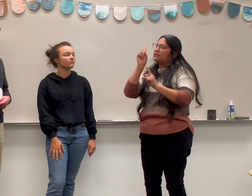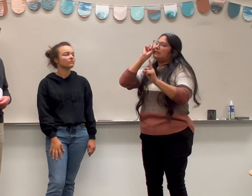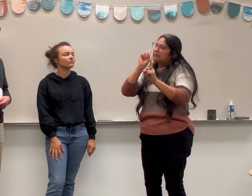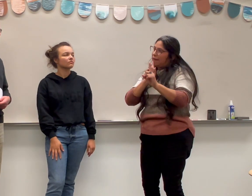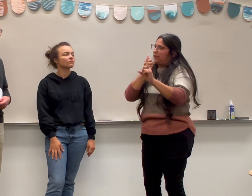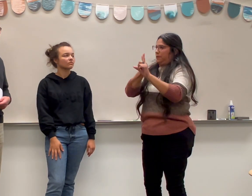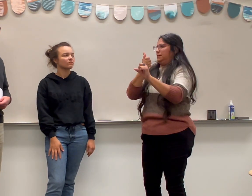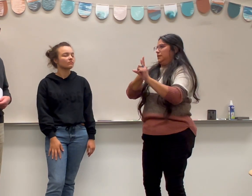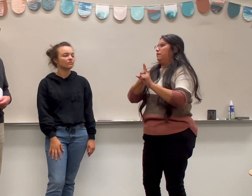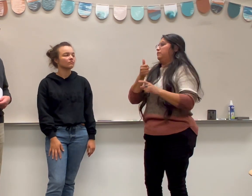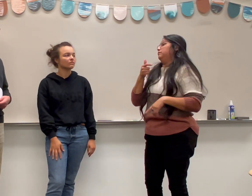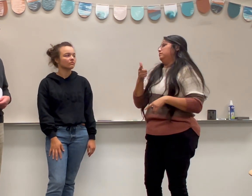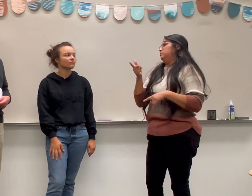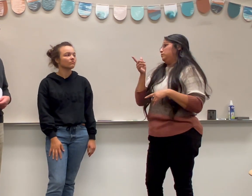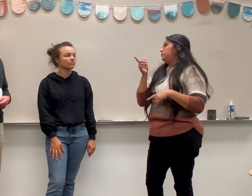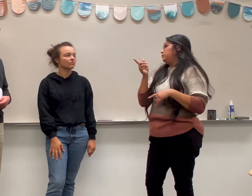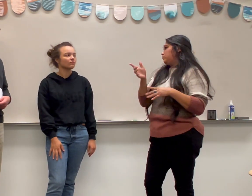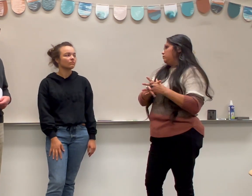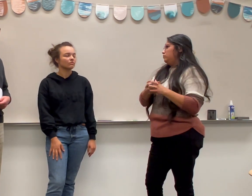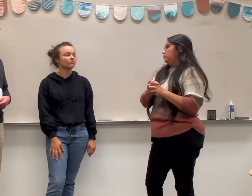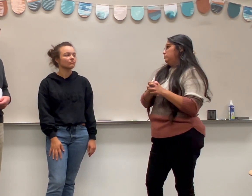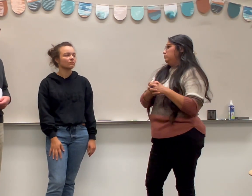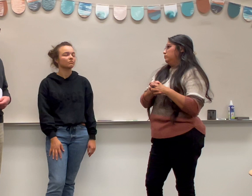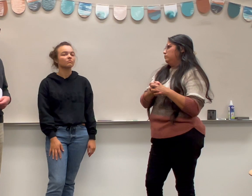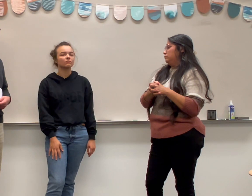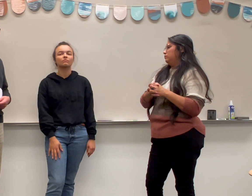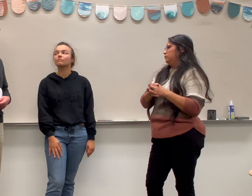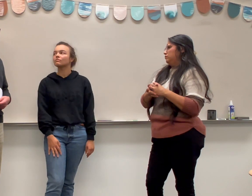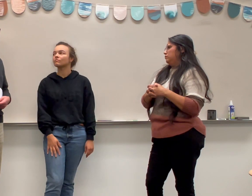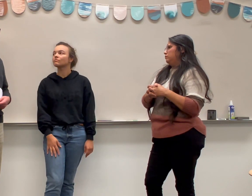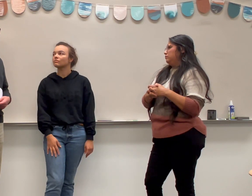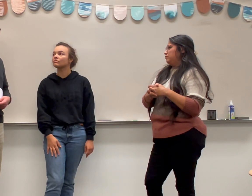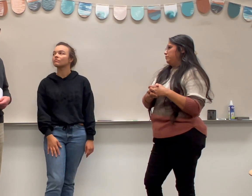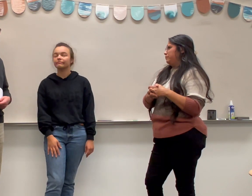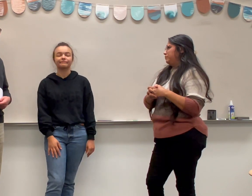um just getting clout just getting those views but get the information from somebody who is deaf